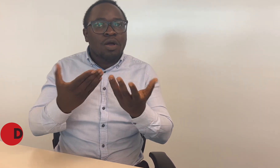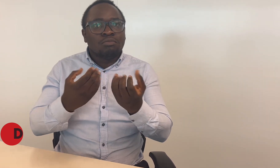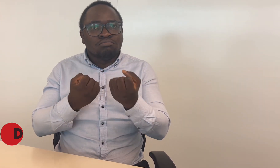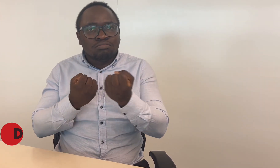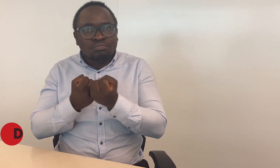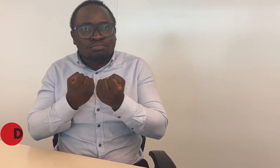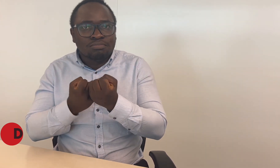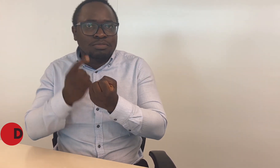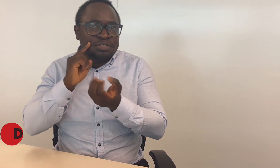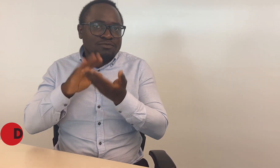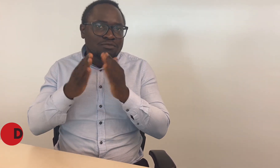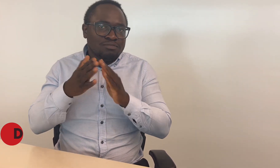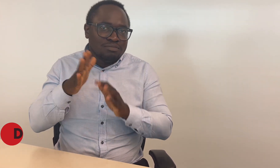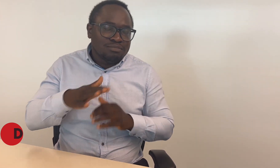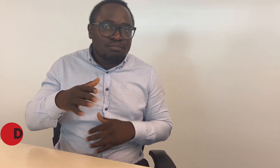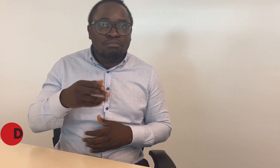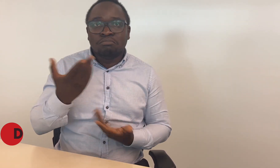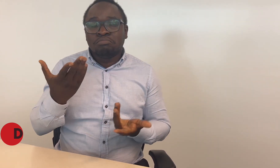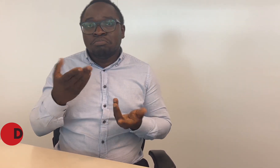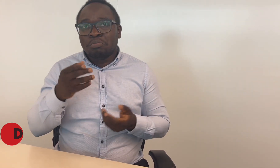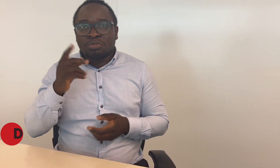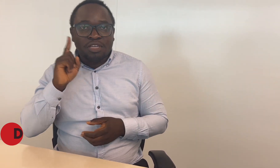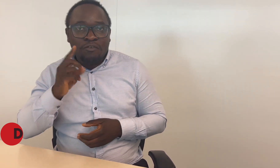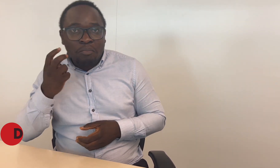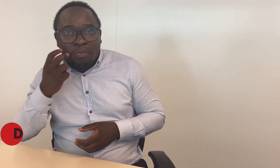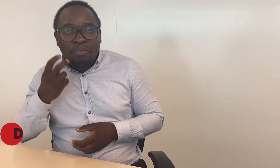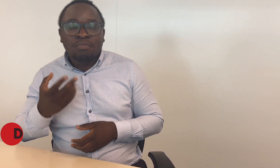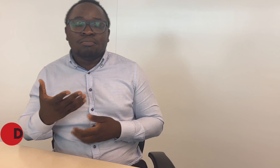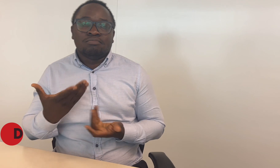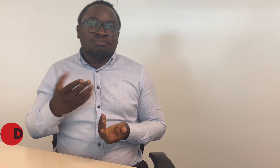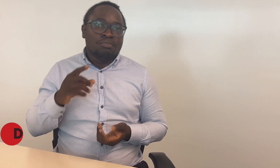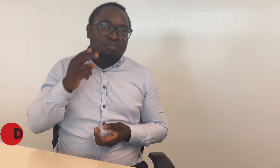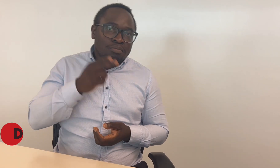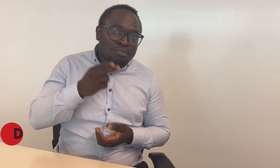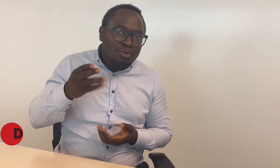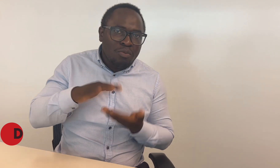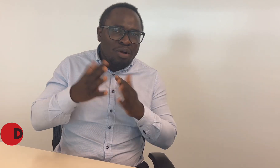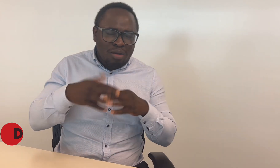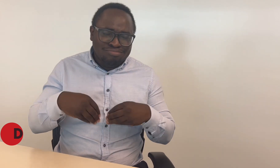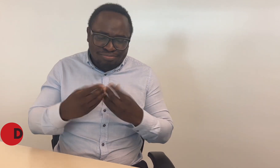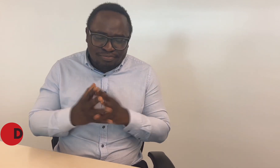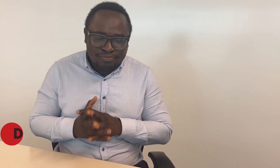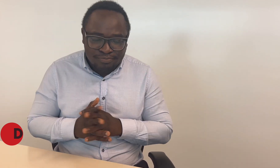to provide and support the Deaf community... Deaf, DeafBlind, and